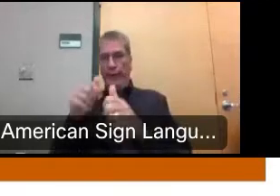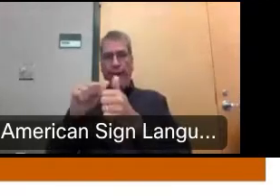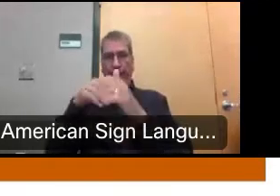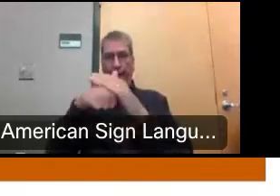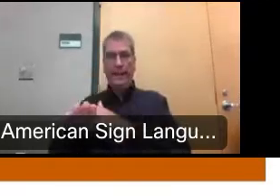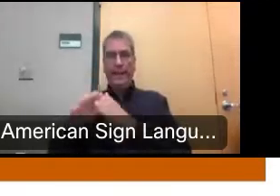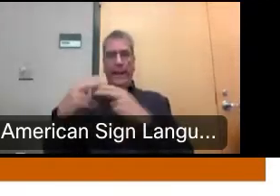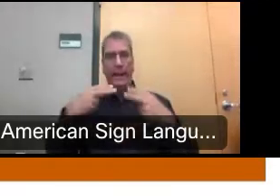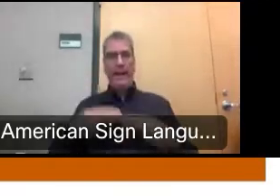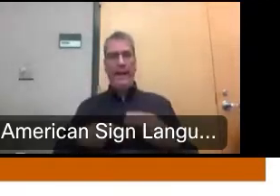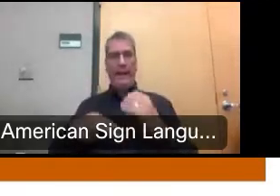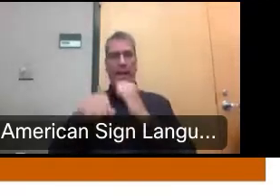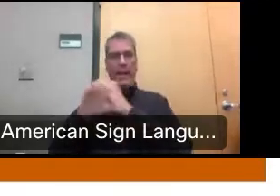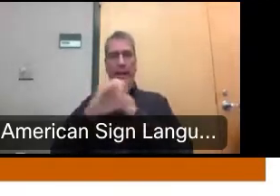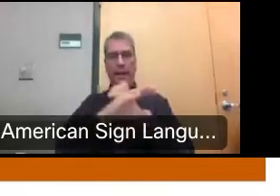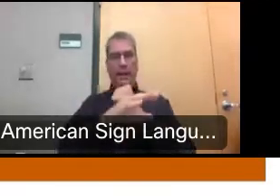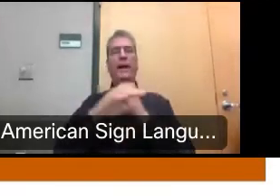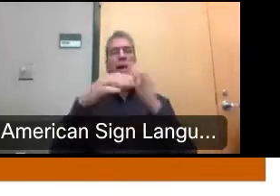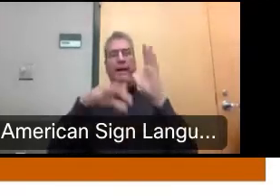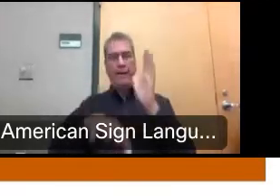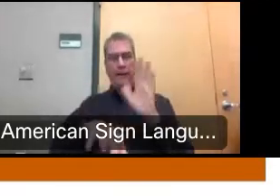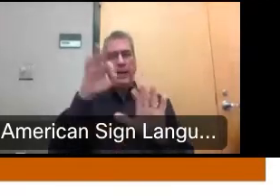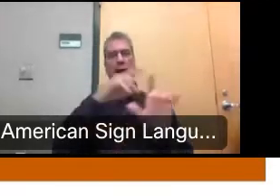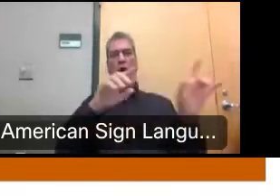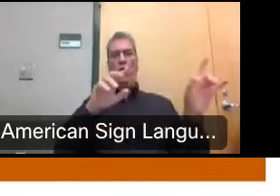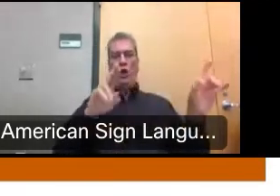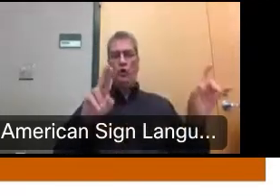hiding at U. T. Austin. And so we do a lot of work kind of in partnership